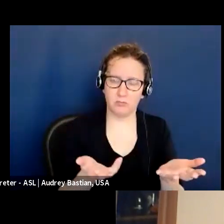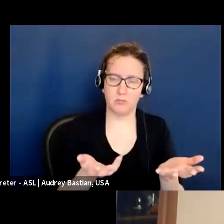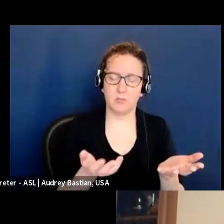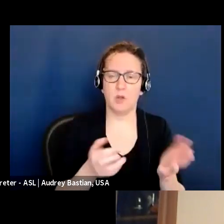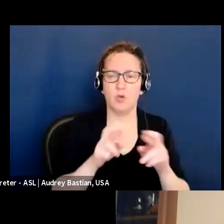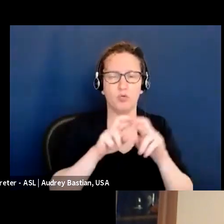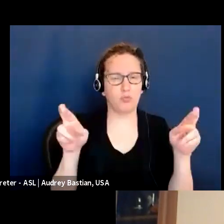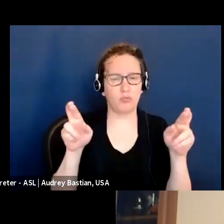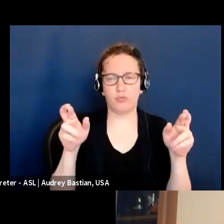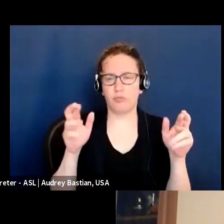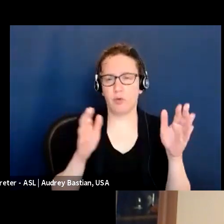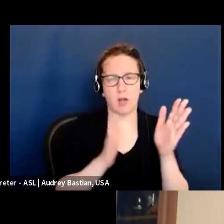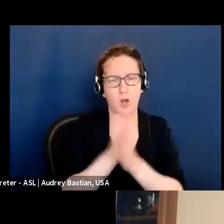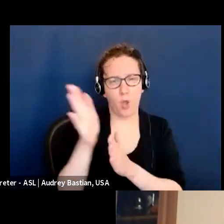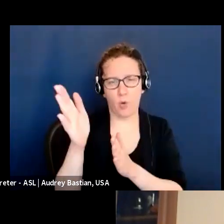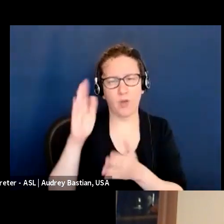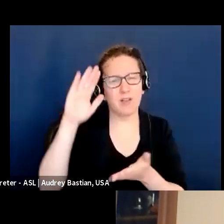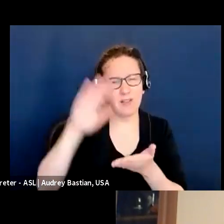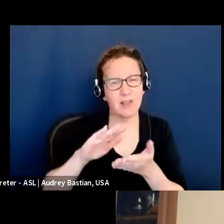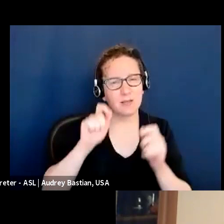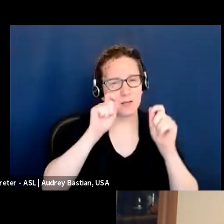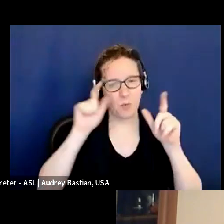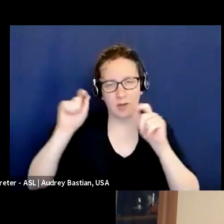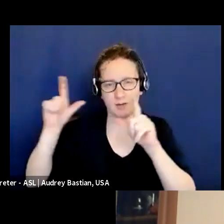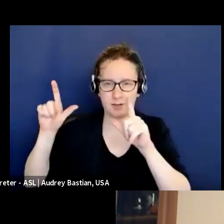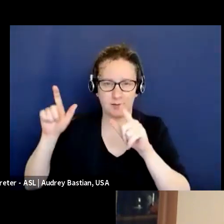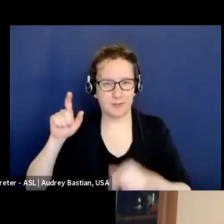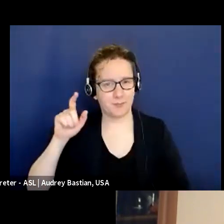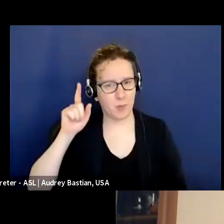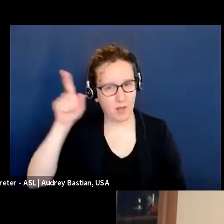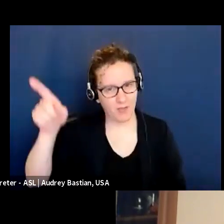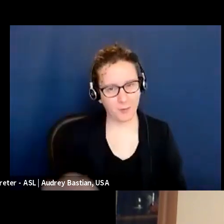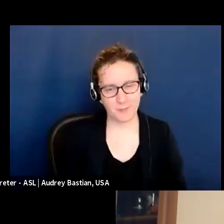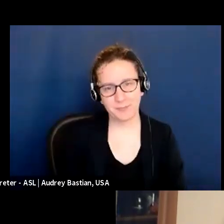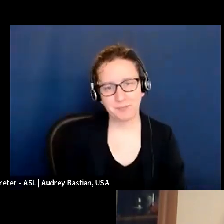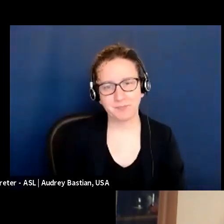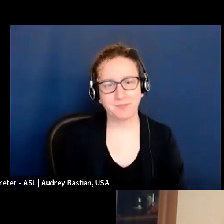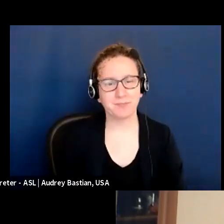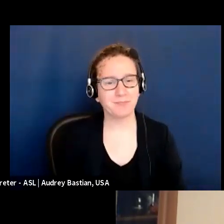to go and had less surprises when I got there. >> JOHILENY MERAN: Thanks for sharing. That's very